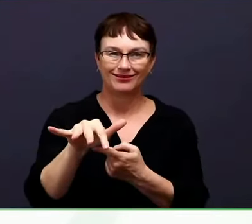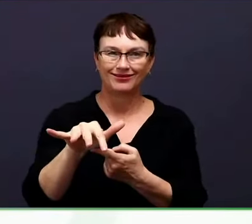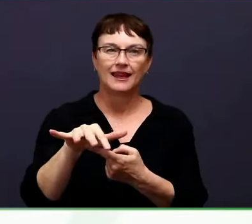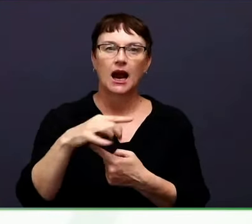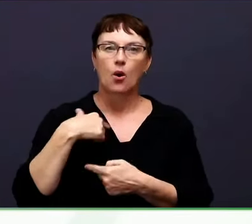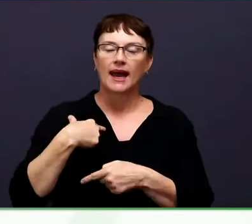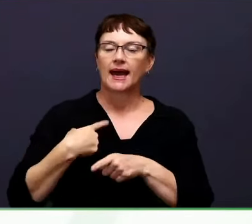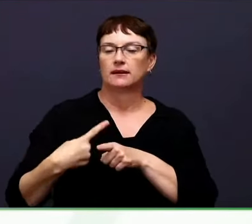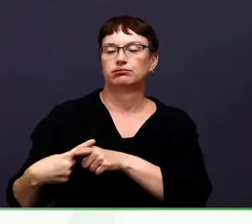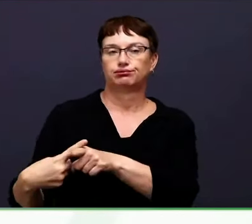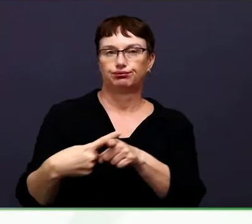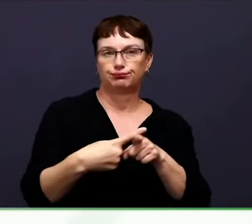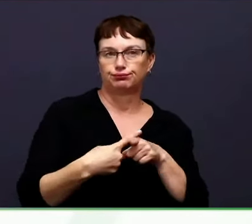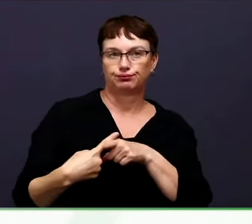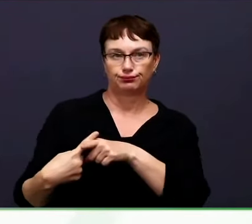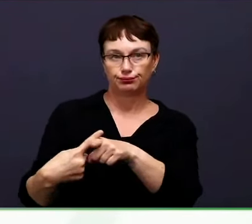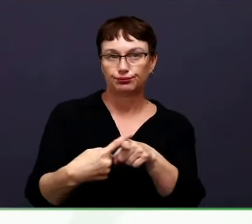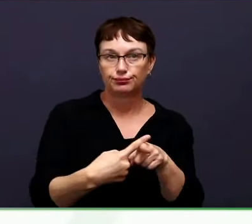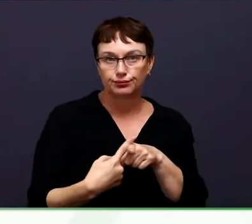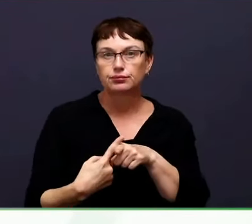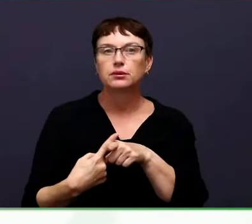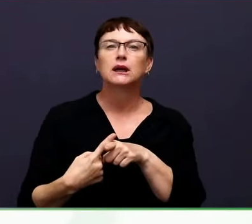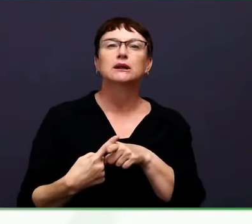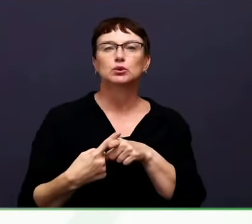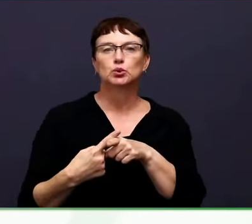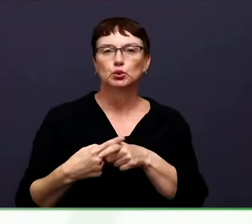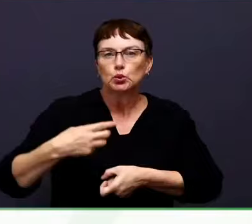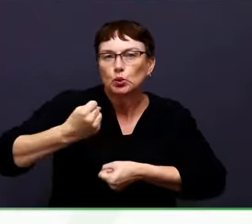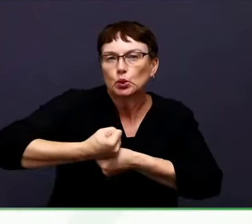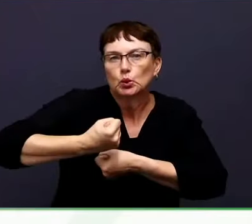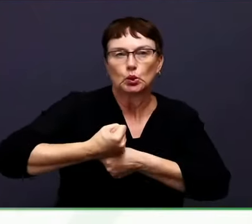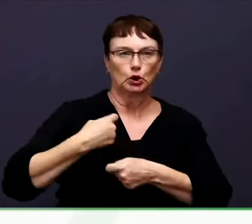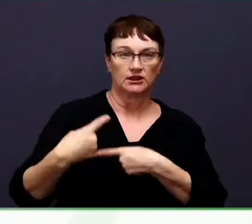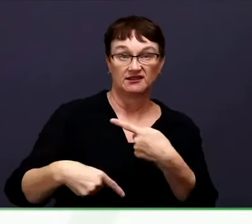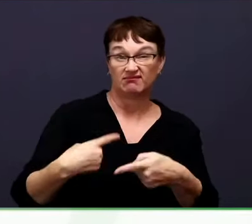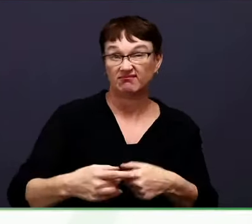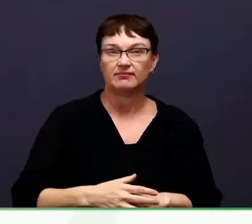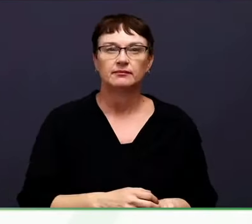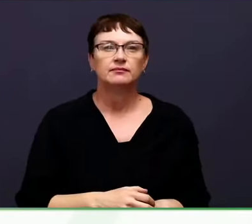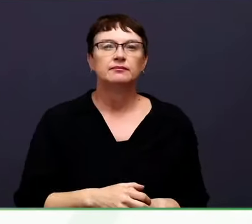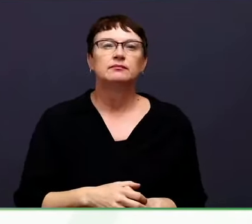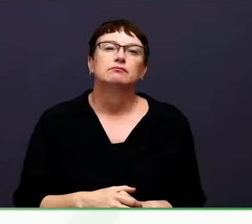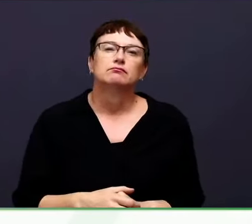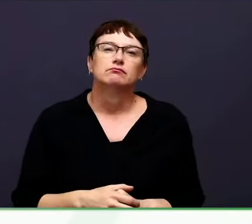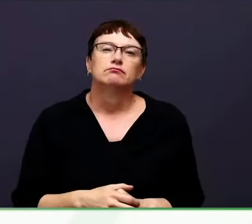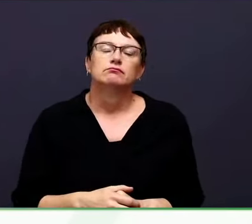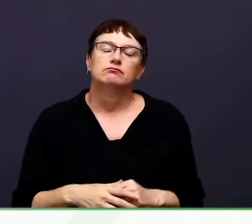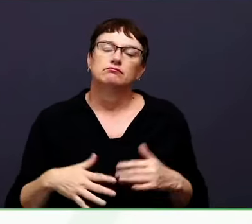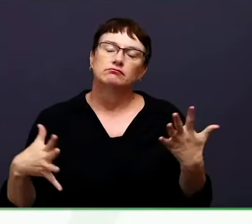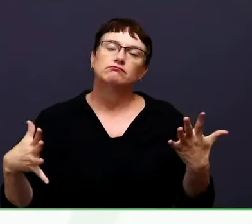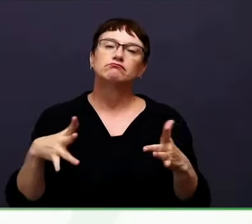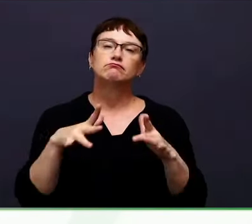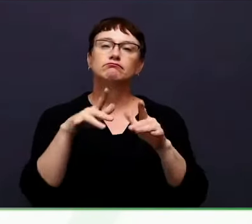It is no use to instruct on how to vote, if you are not allowed to understand what we are voting about.